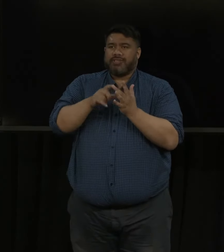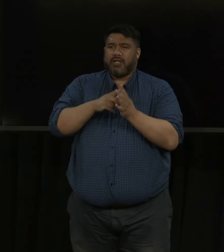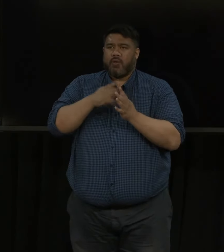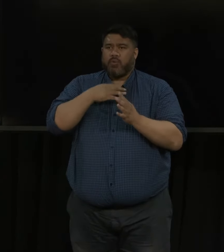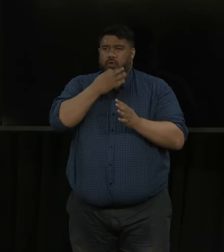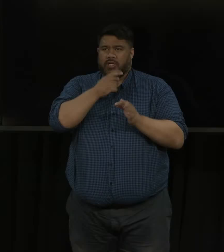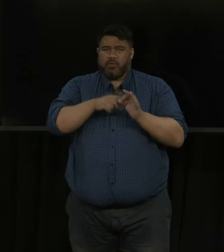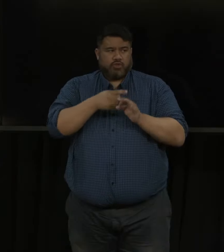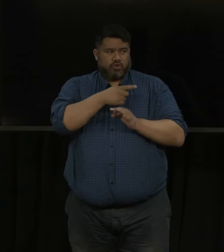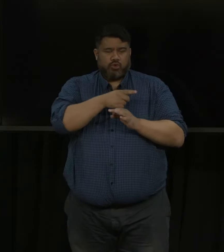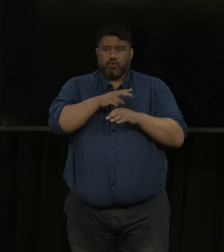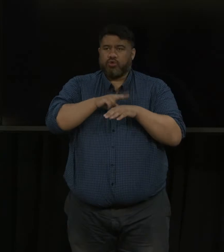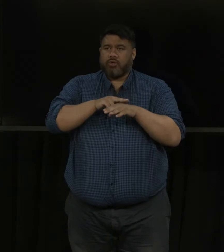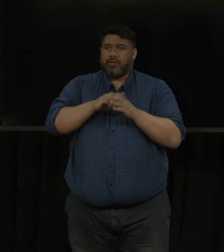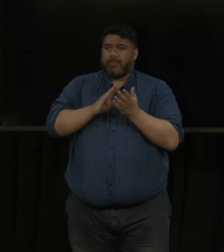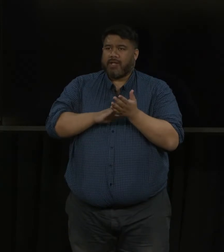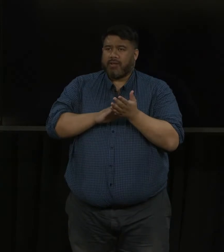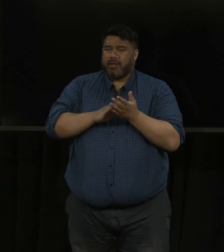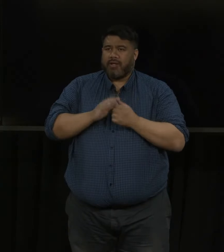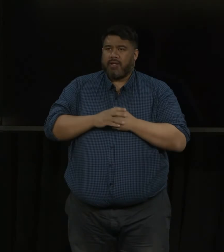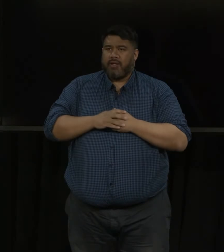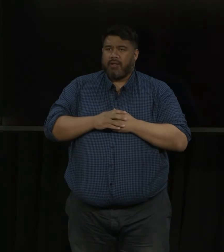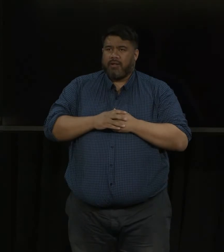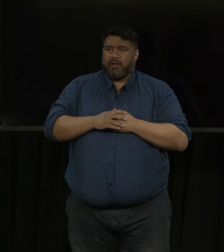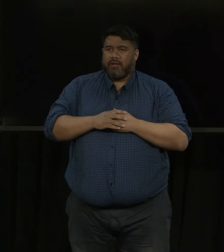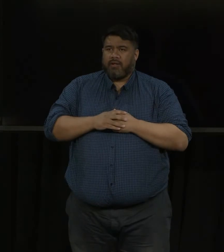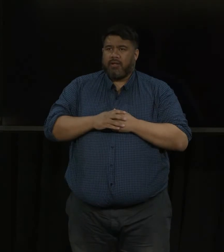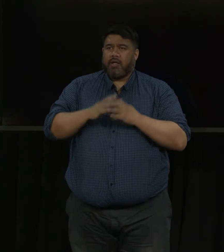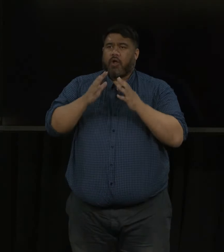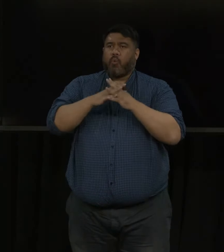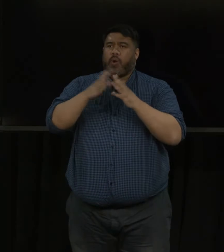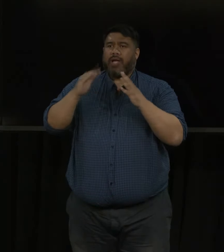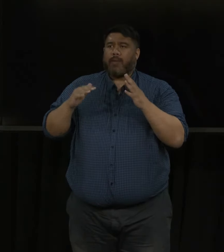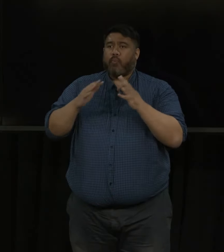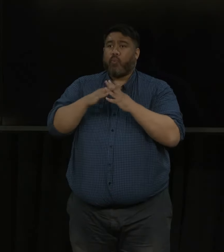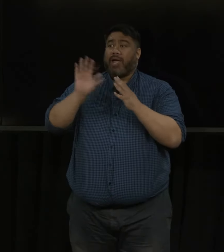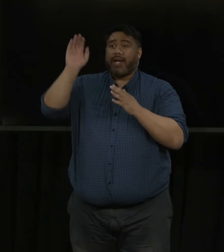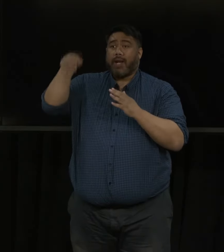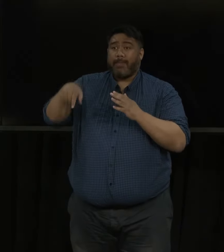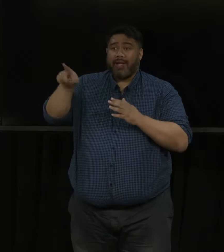might look like, even if we are not ready to move to that